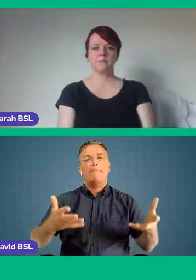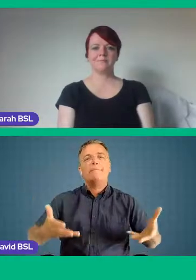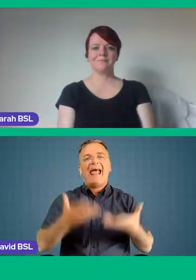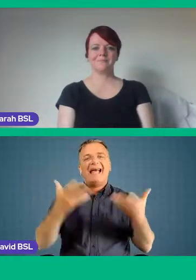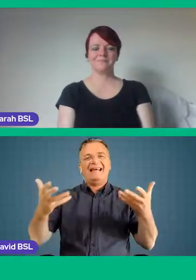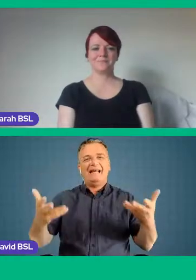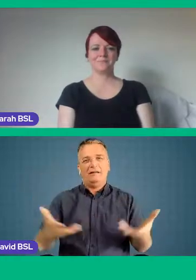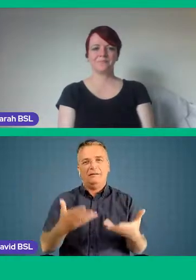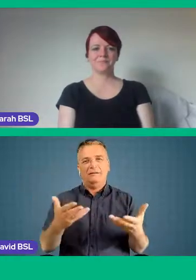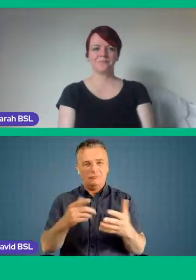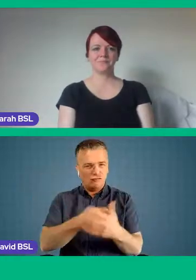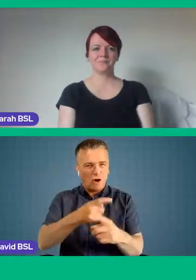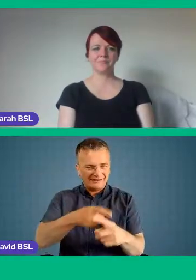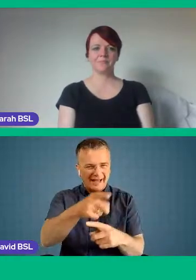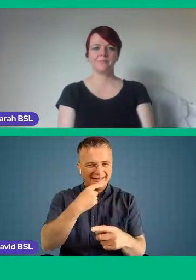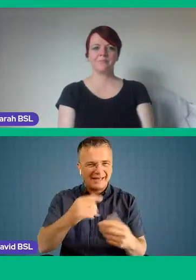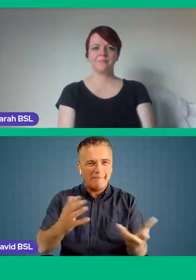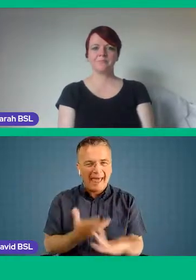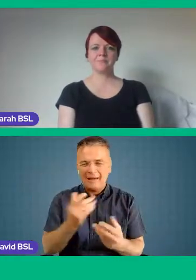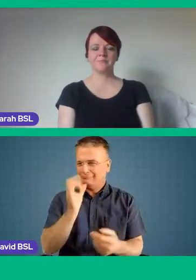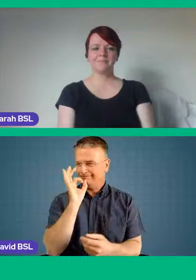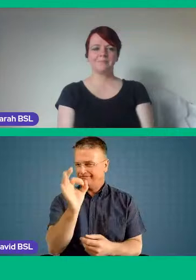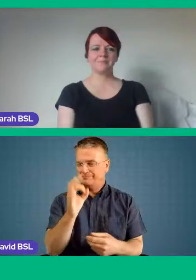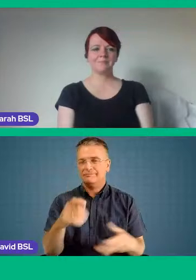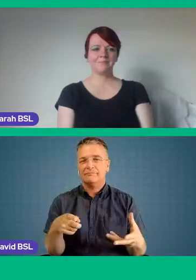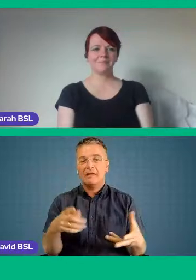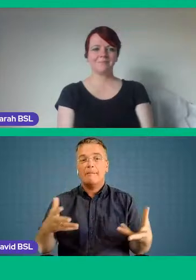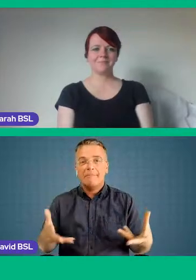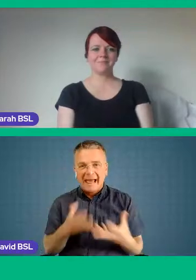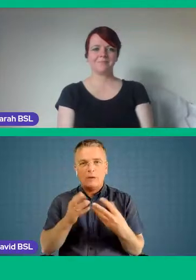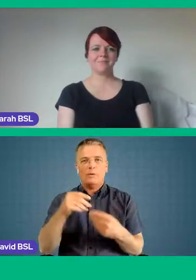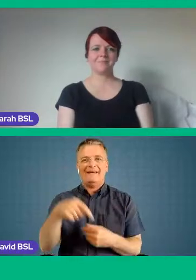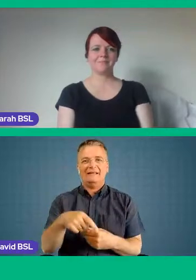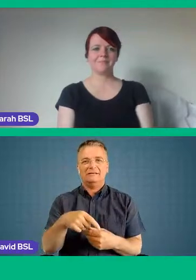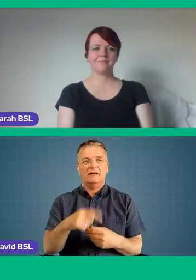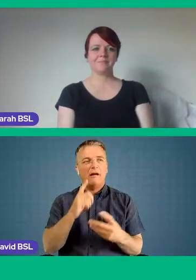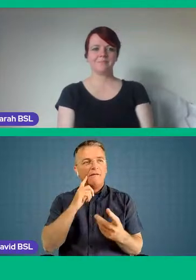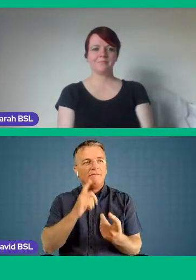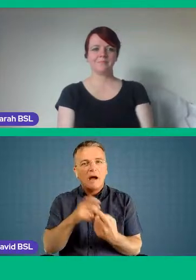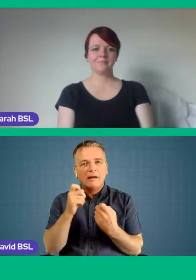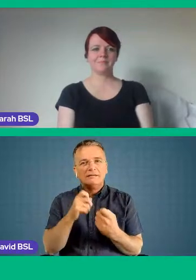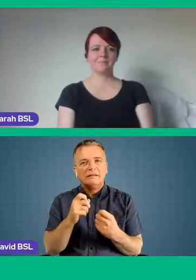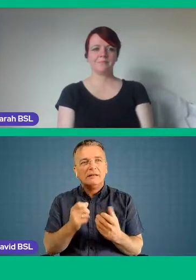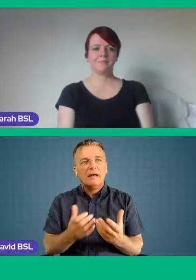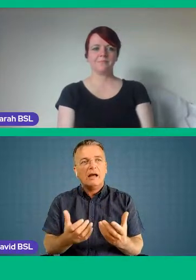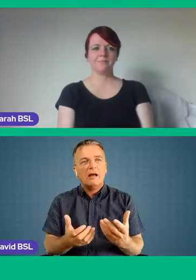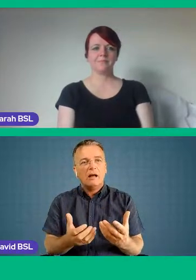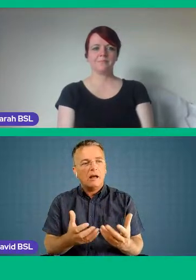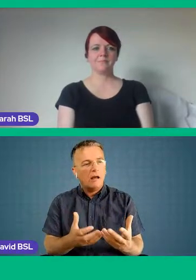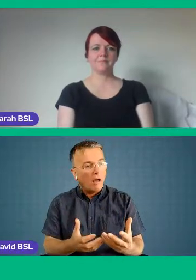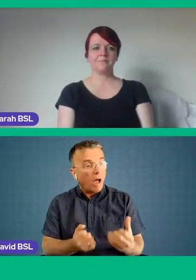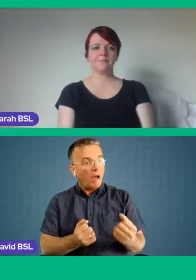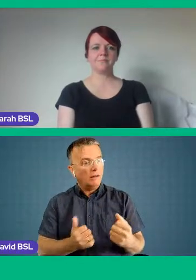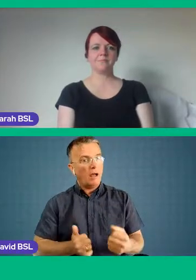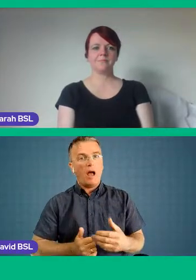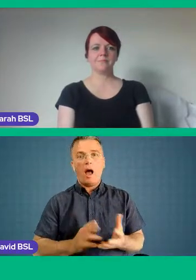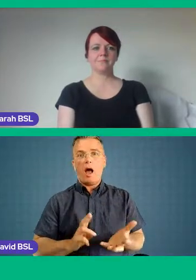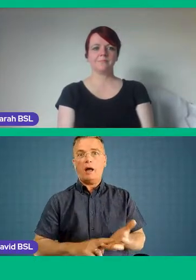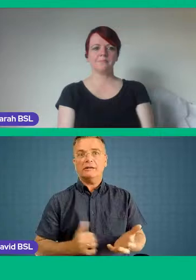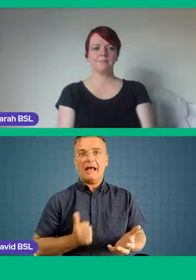being in the same space, playing as Roxana has, just playing with it and finding... Embracing the unexpected as well as the expected.